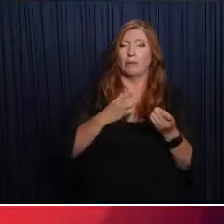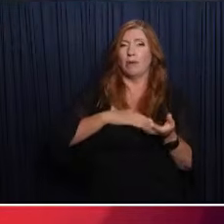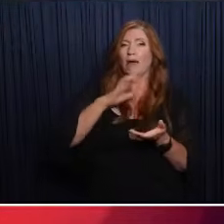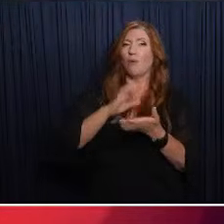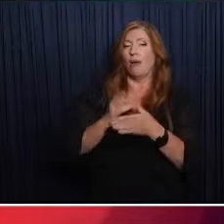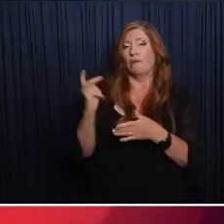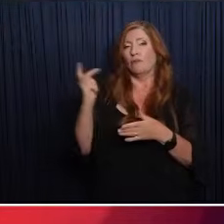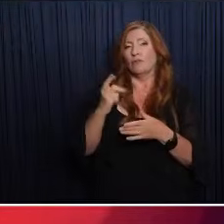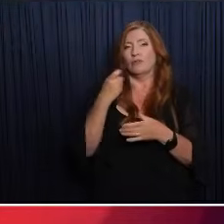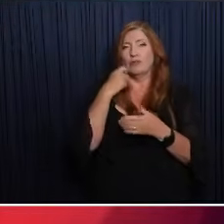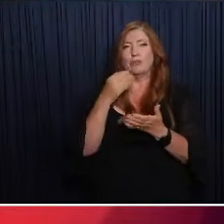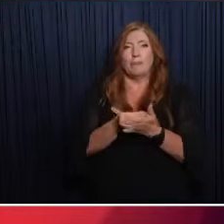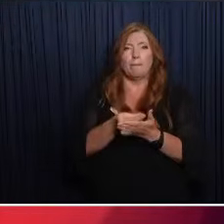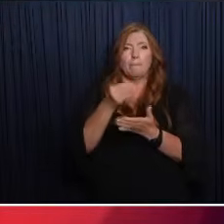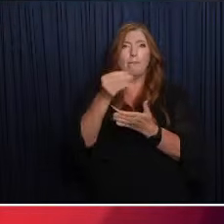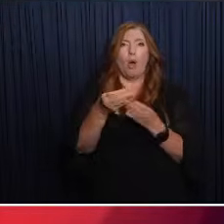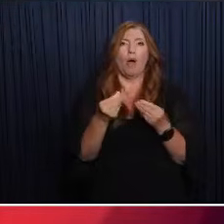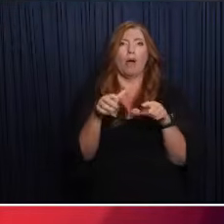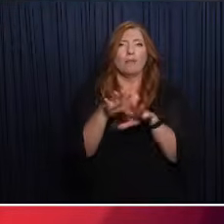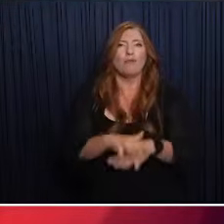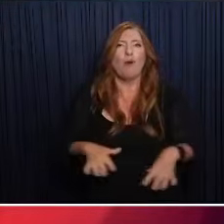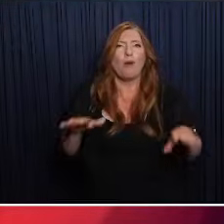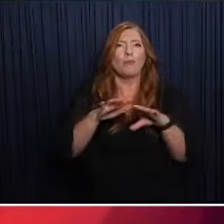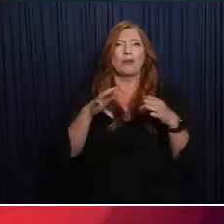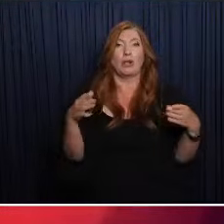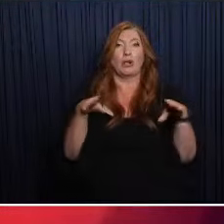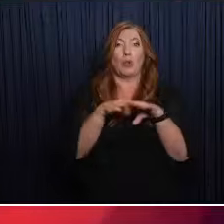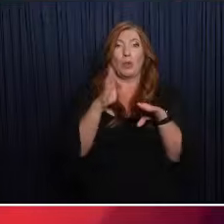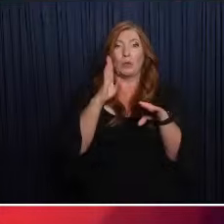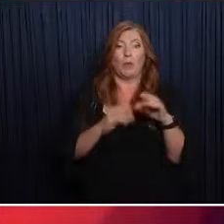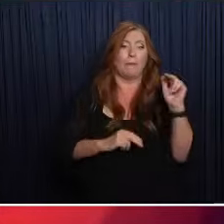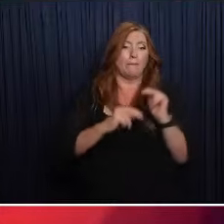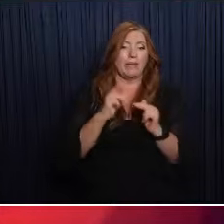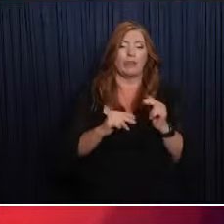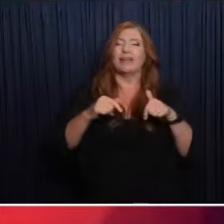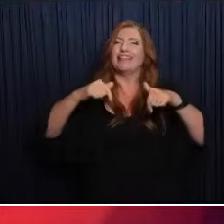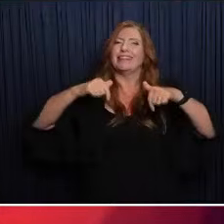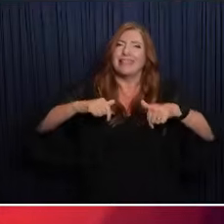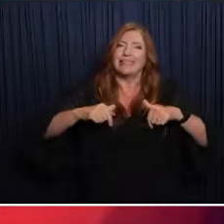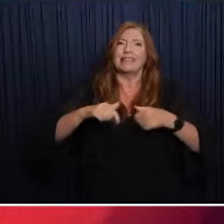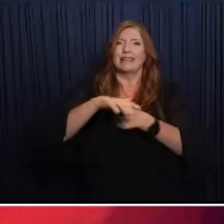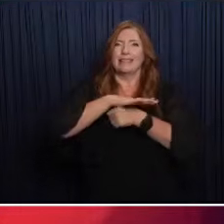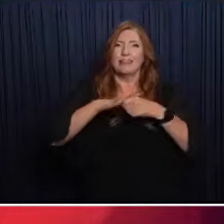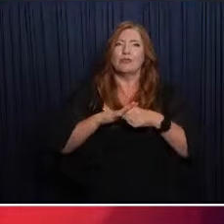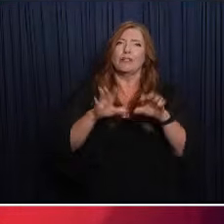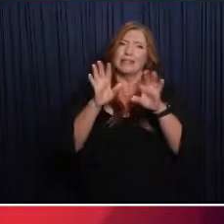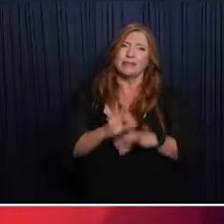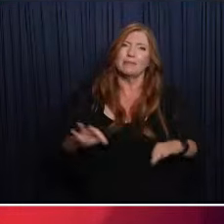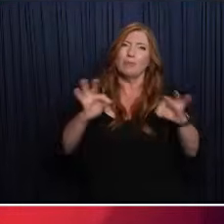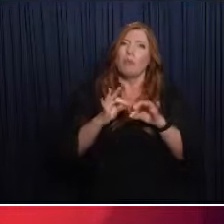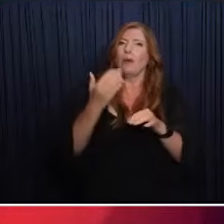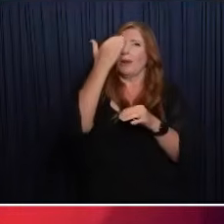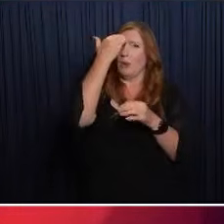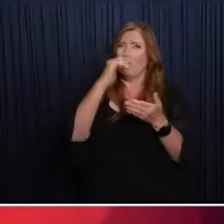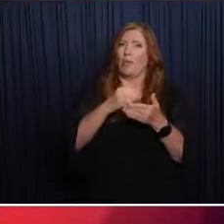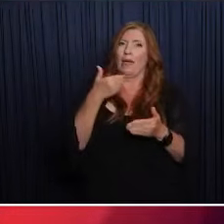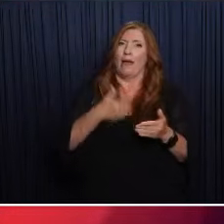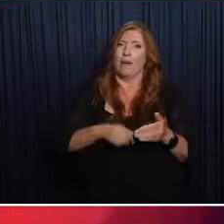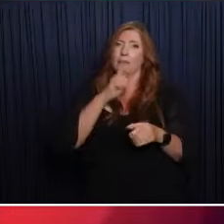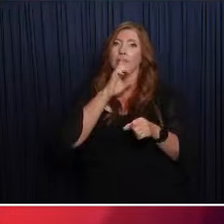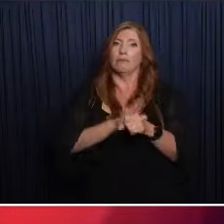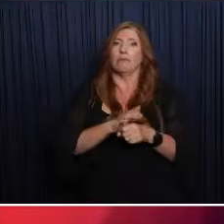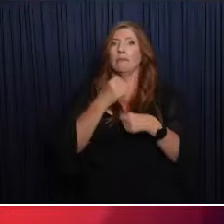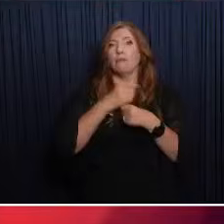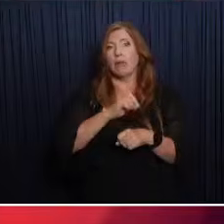ARIZONA.